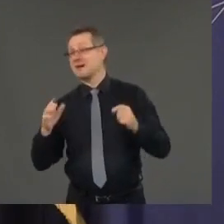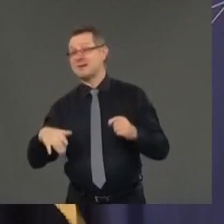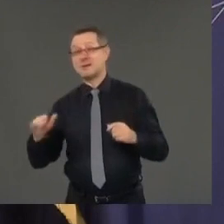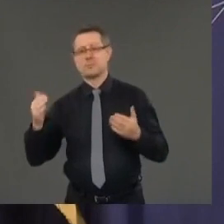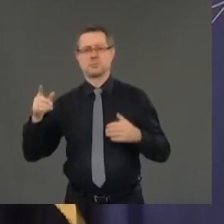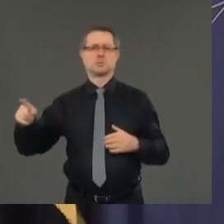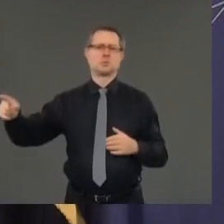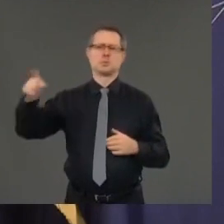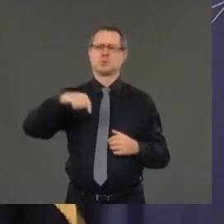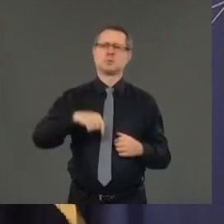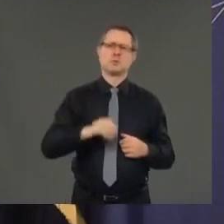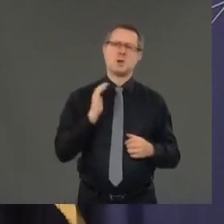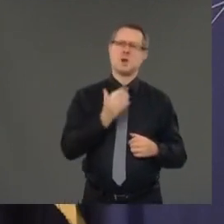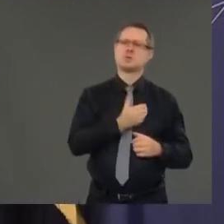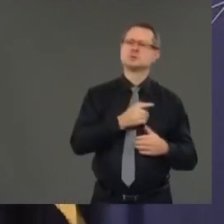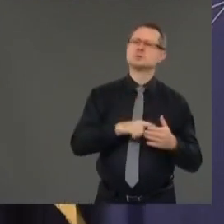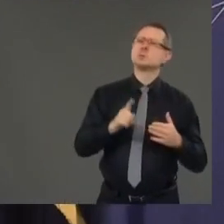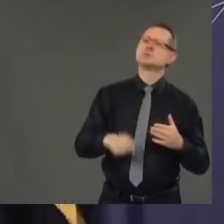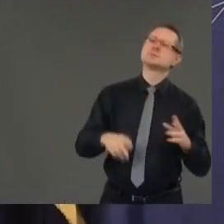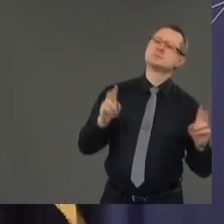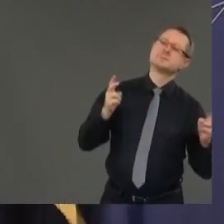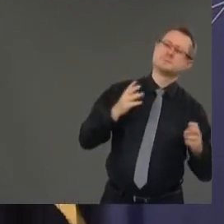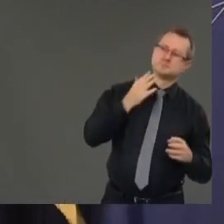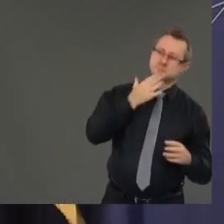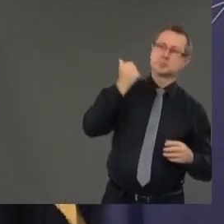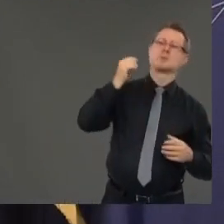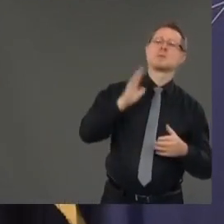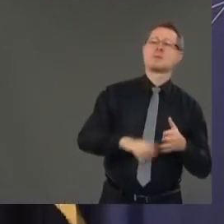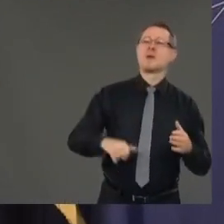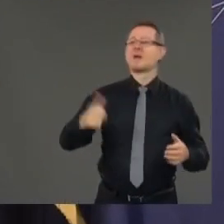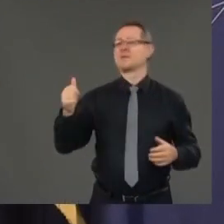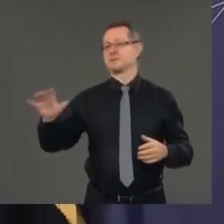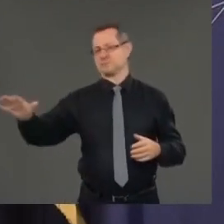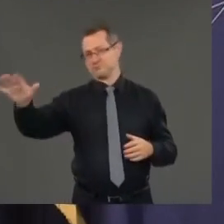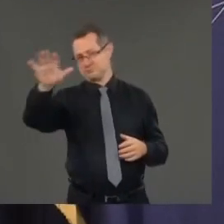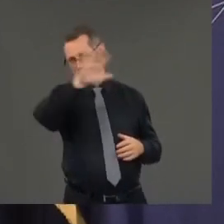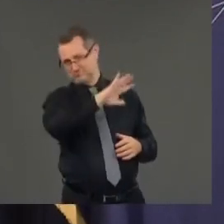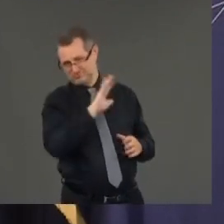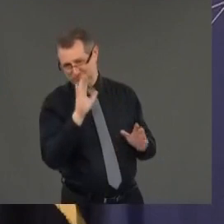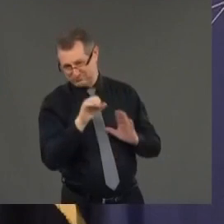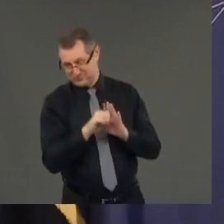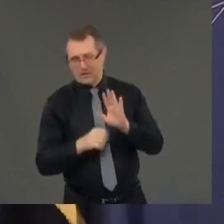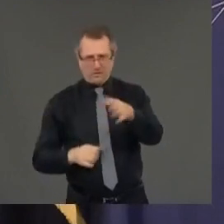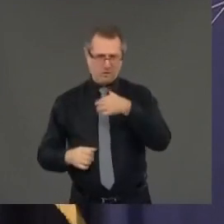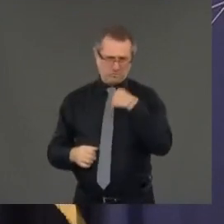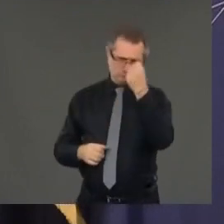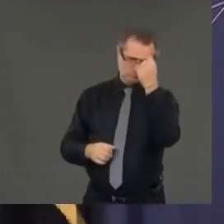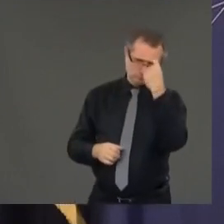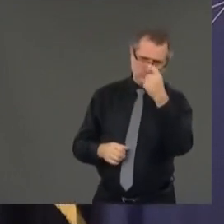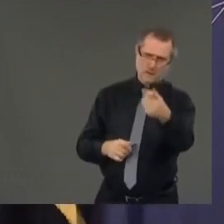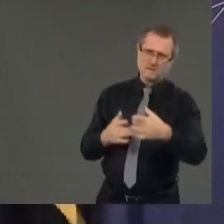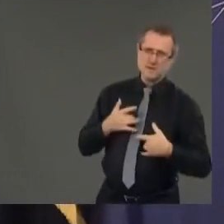WHO NOT YET GOTTEN THEIR CHECK COMPARED TO ANY OTHER STATE,